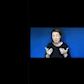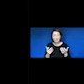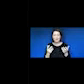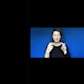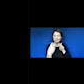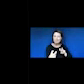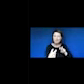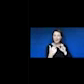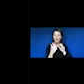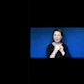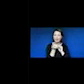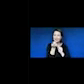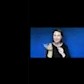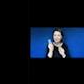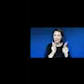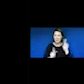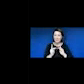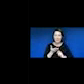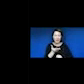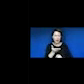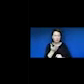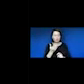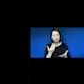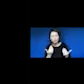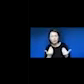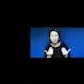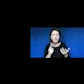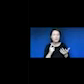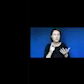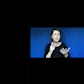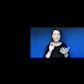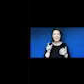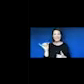of what the different jobs are, almost like a job shadow in a way, so really getting an